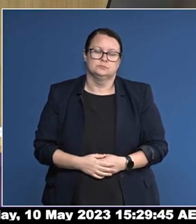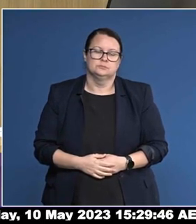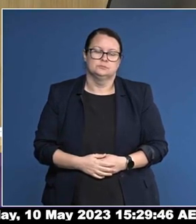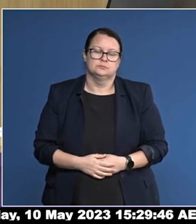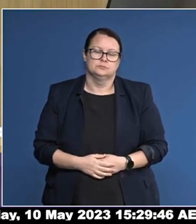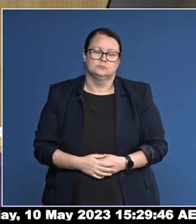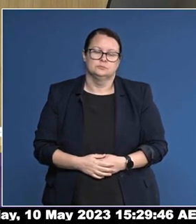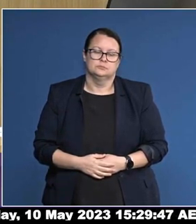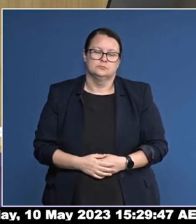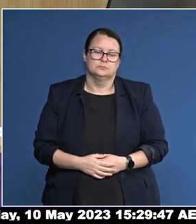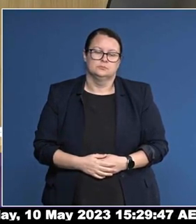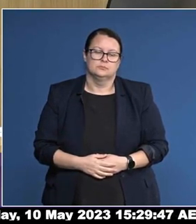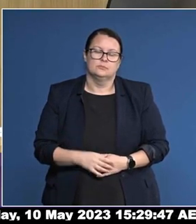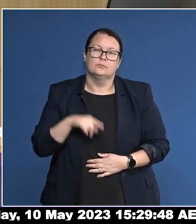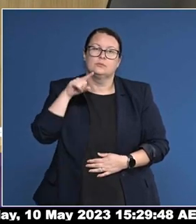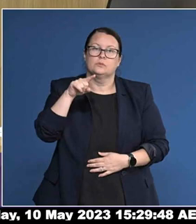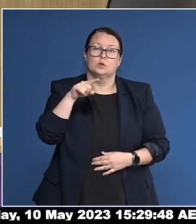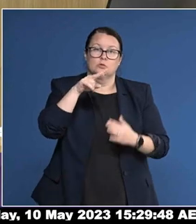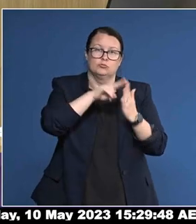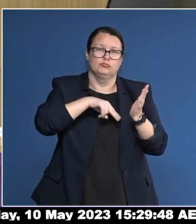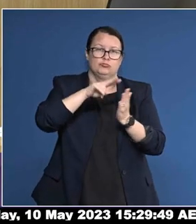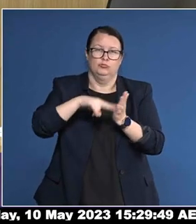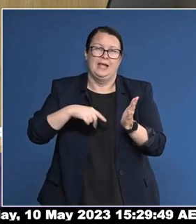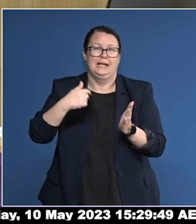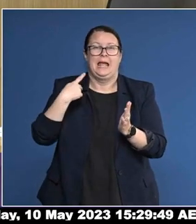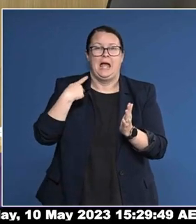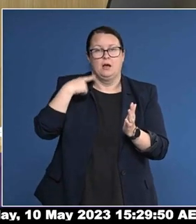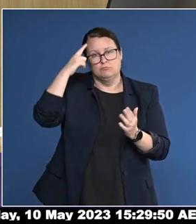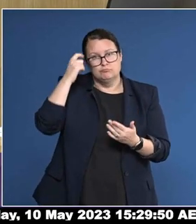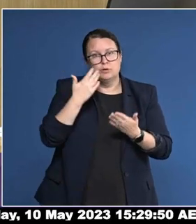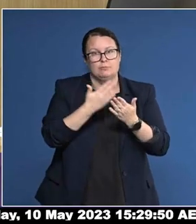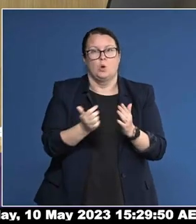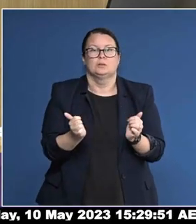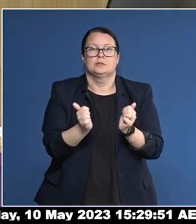facts that there were many occasions where staff from the Department of Housing had the